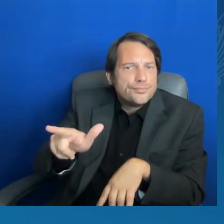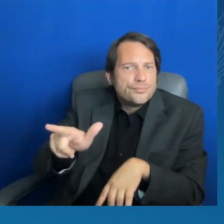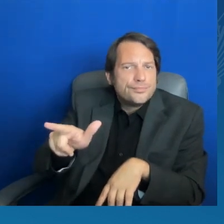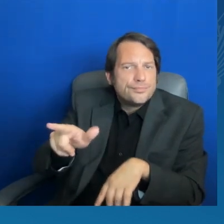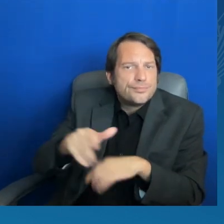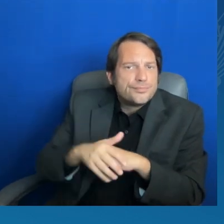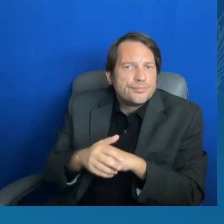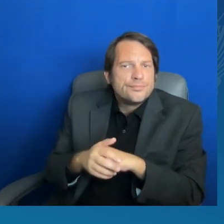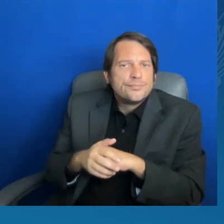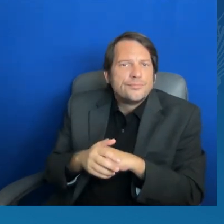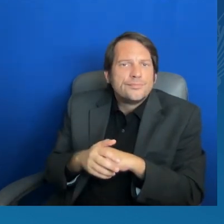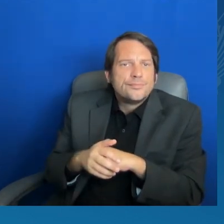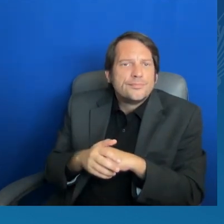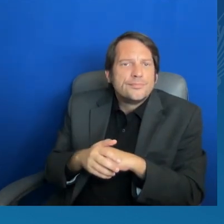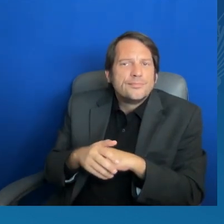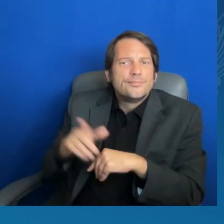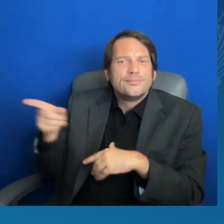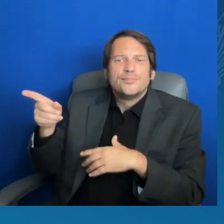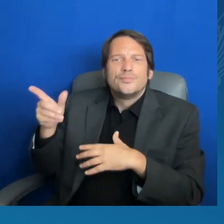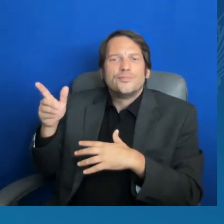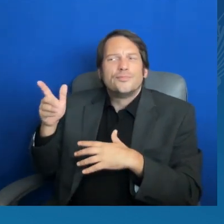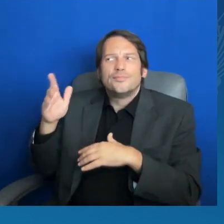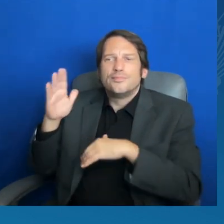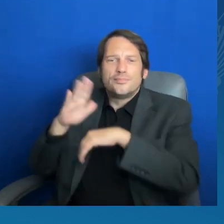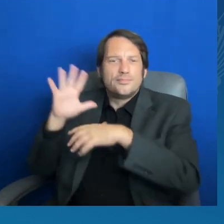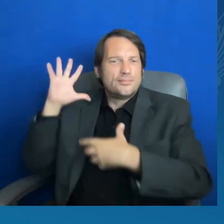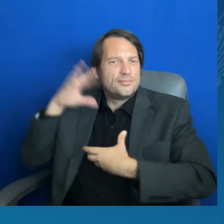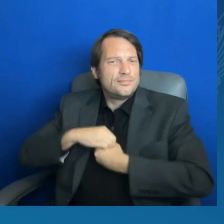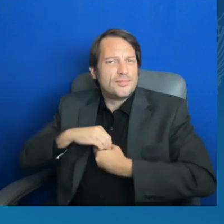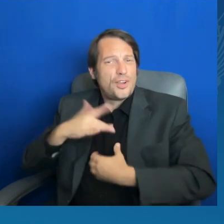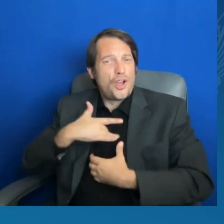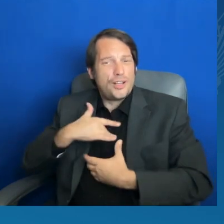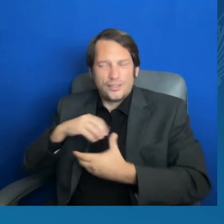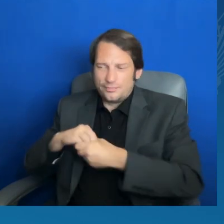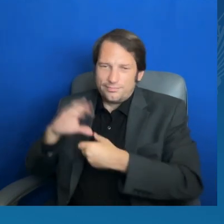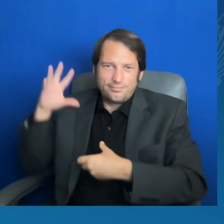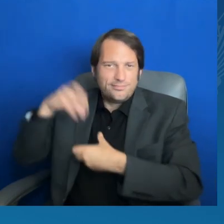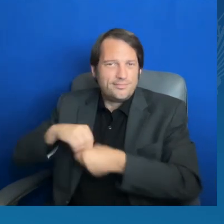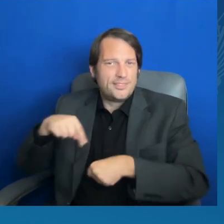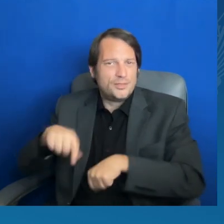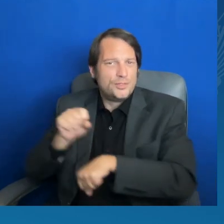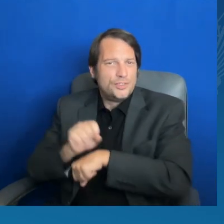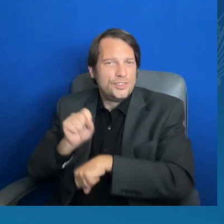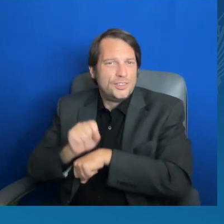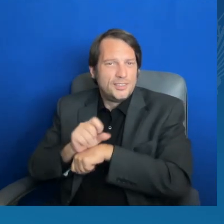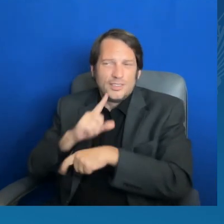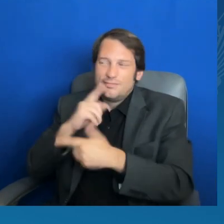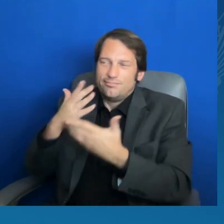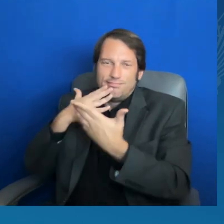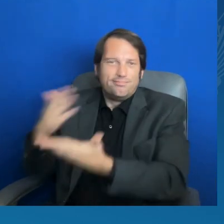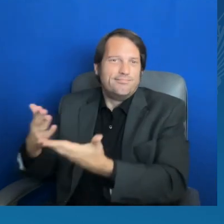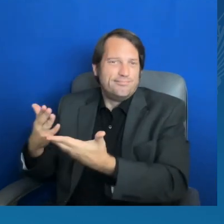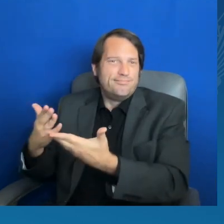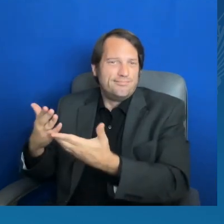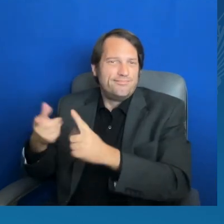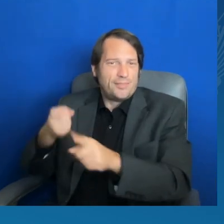And mostly, thank you, Madam Vice President. Thank you so much for your leadership. The Vice President: Thank you, thank you.